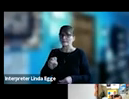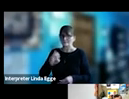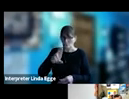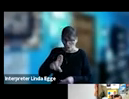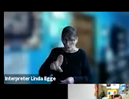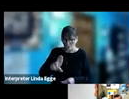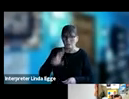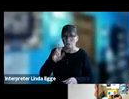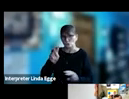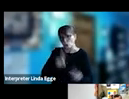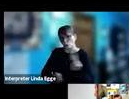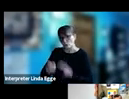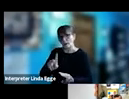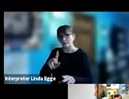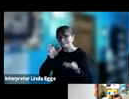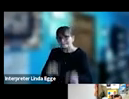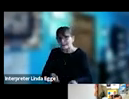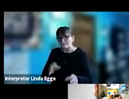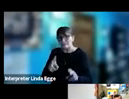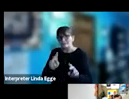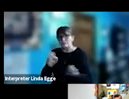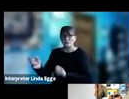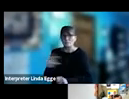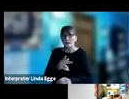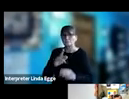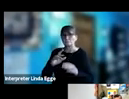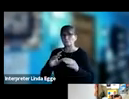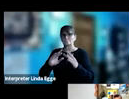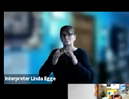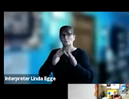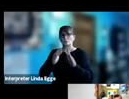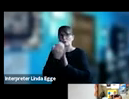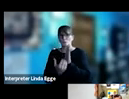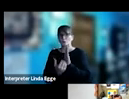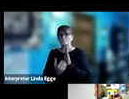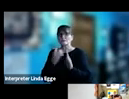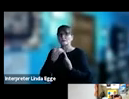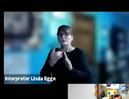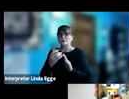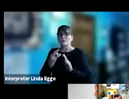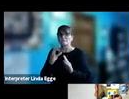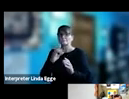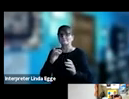So please, you know, definitely look, go back to the online course. And again, thanks everyone for giving your time today